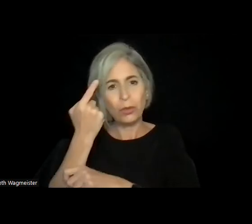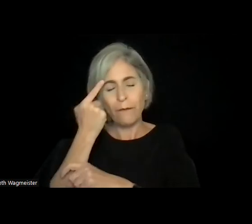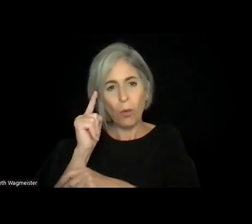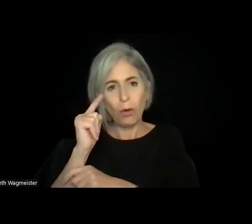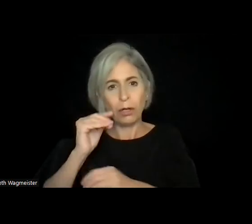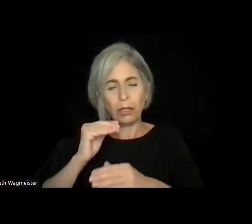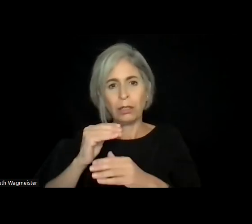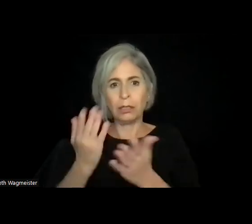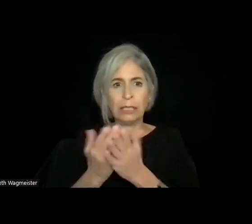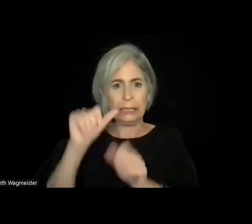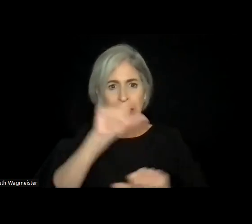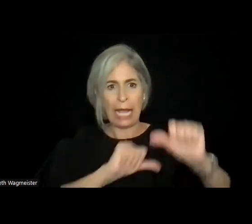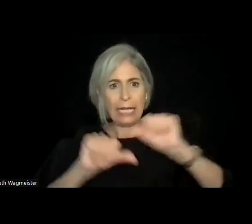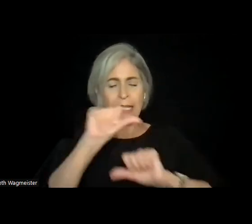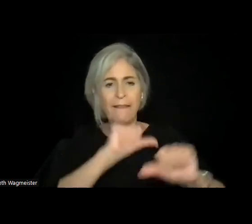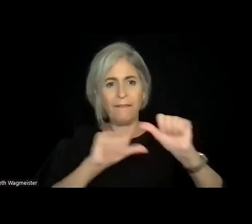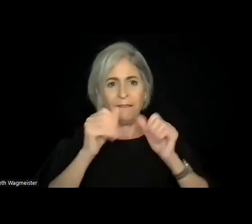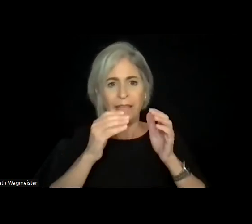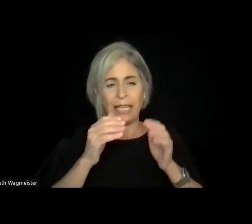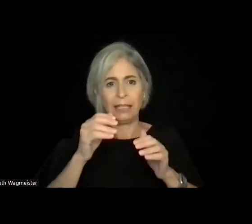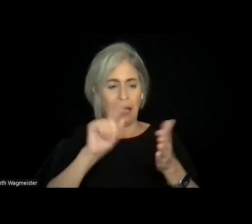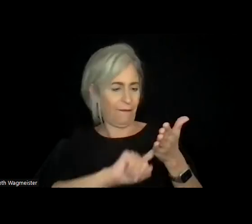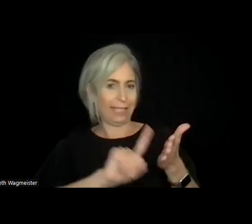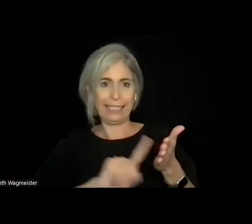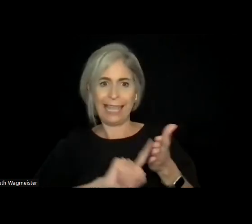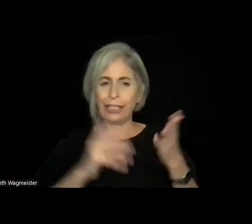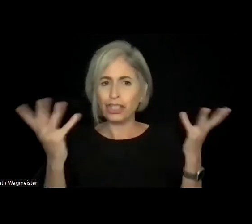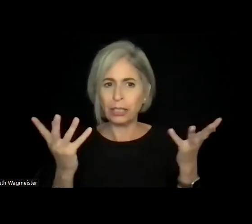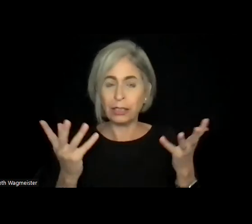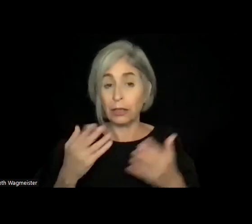particular, what are inclusion and exclusion criteria that are